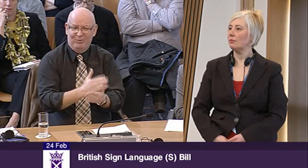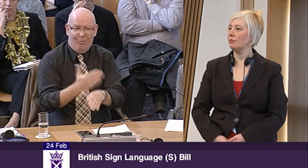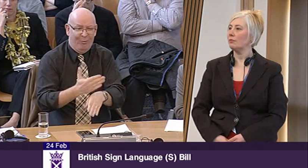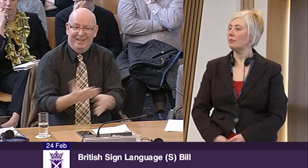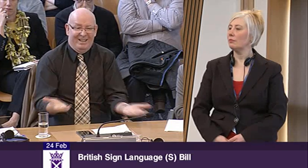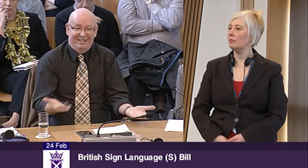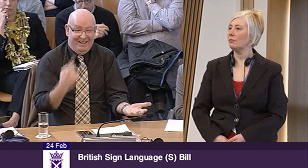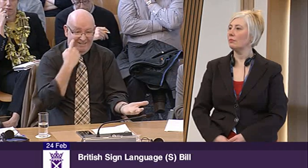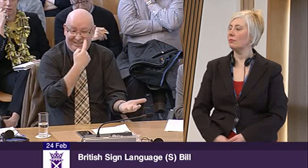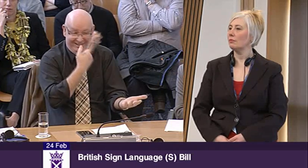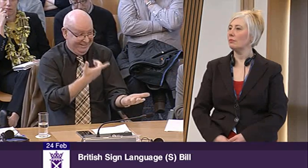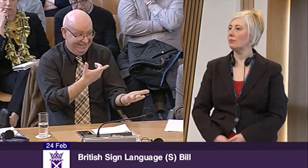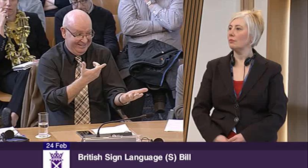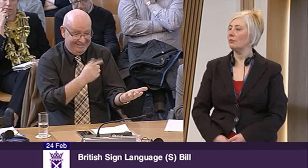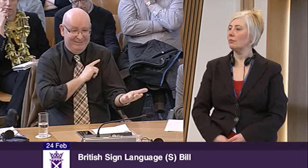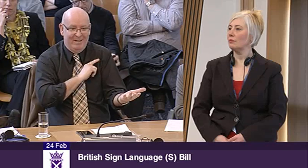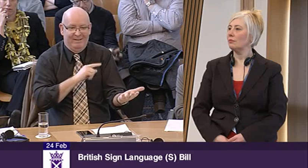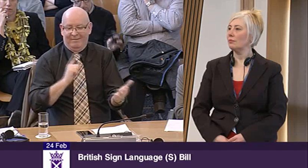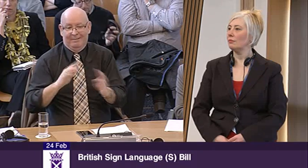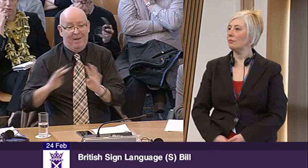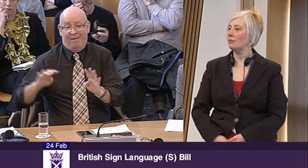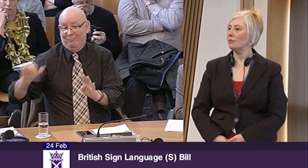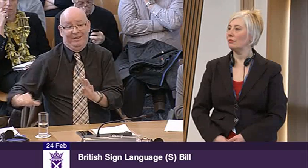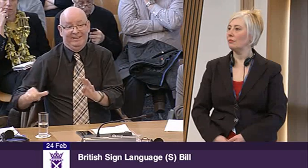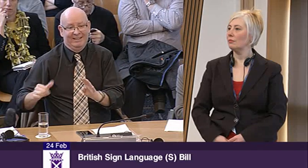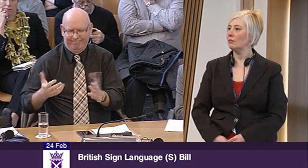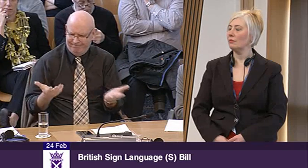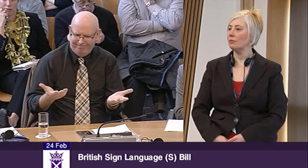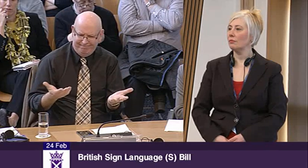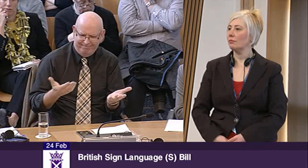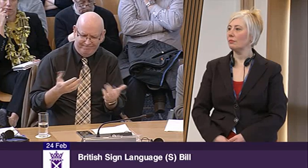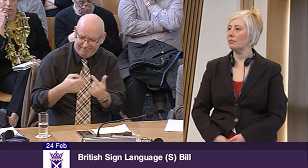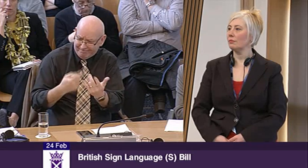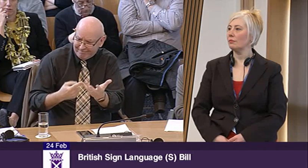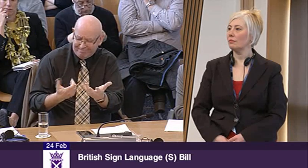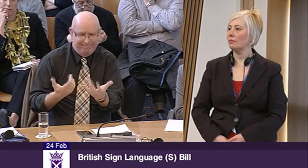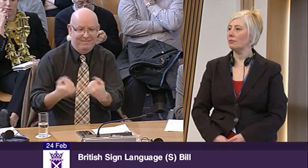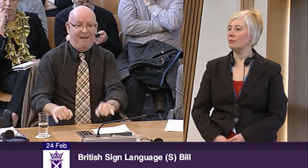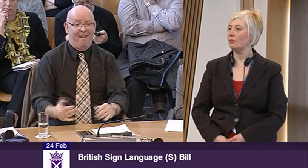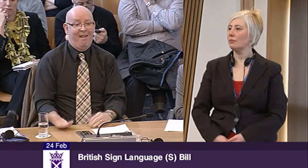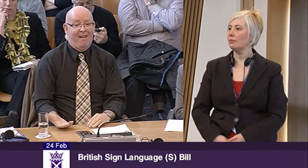who said that we have provision, but that provision is clearly not working. The first